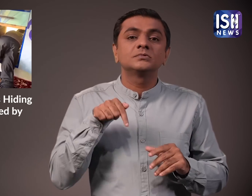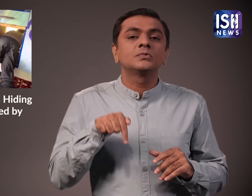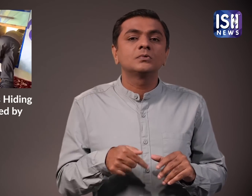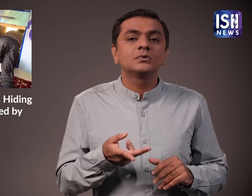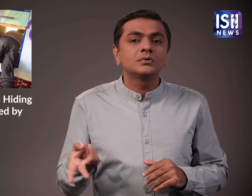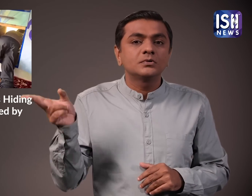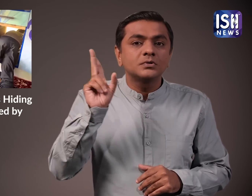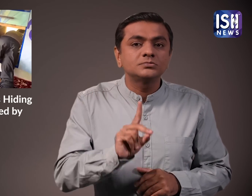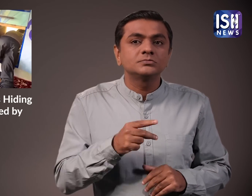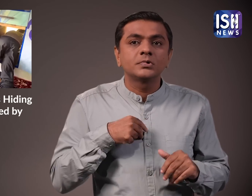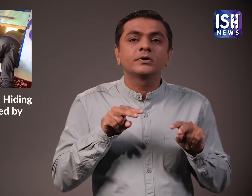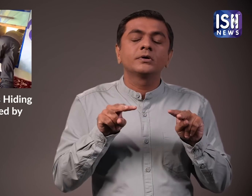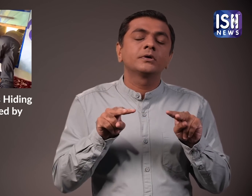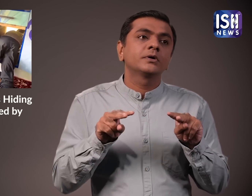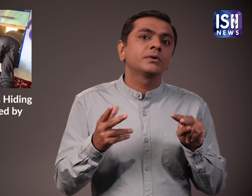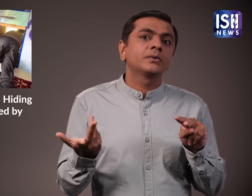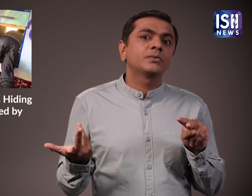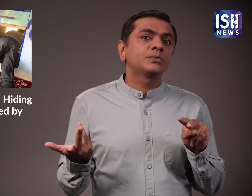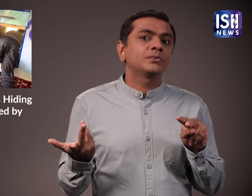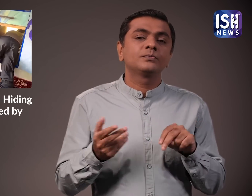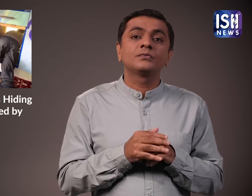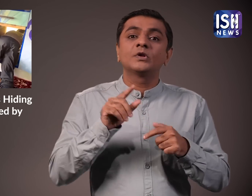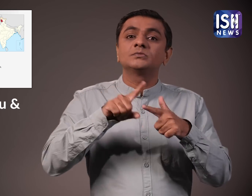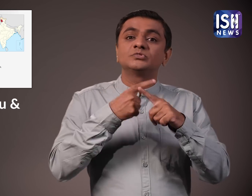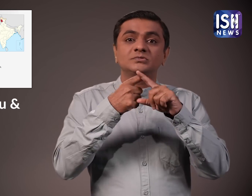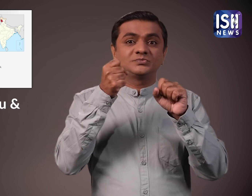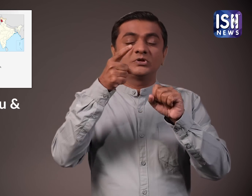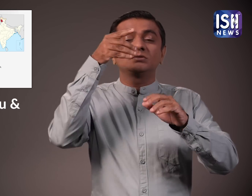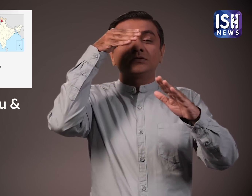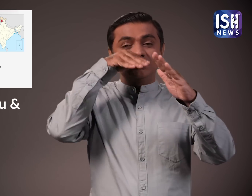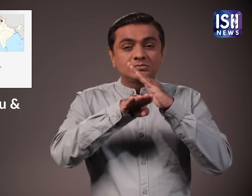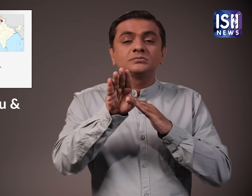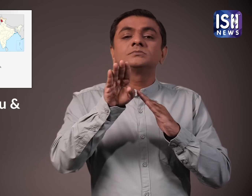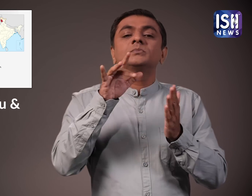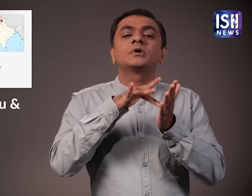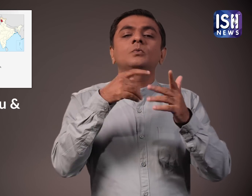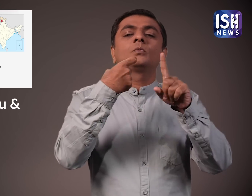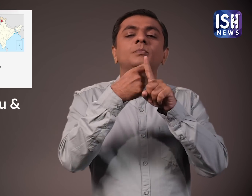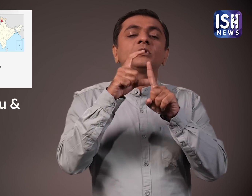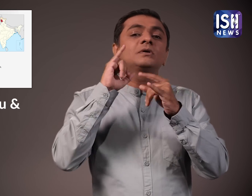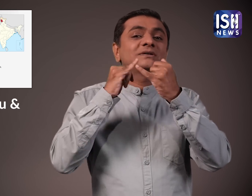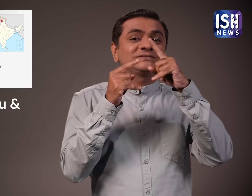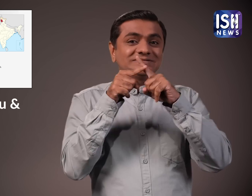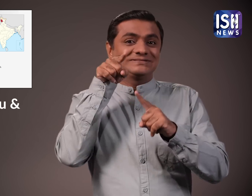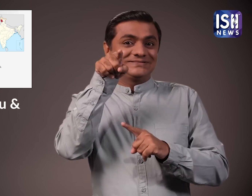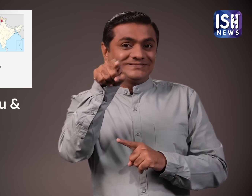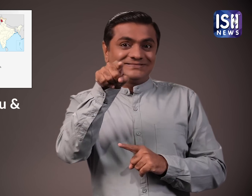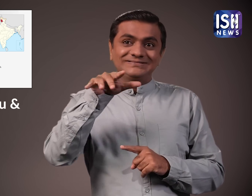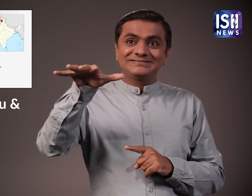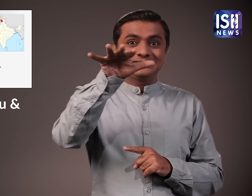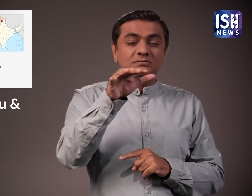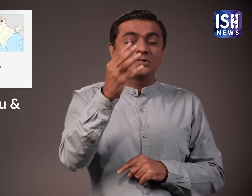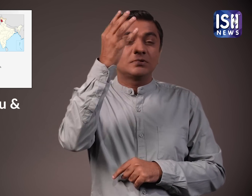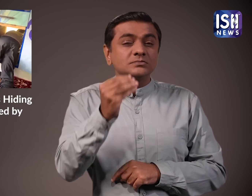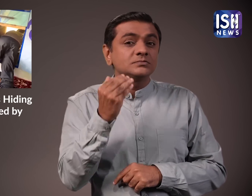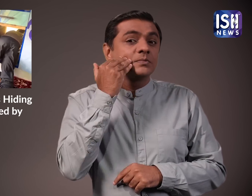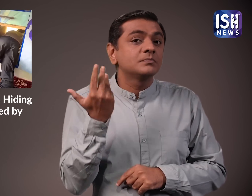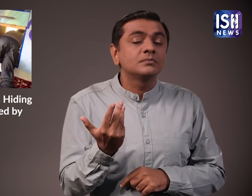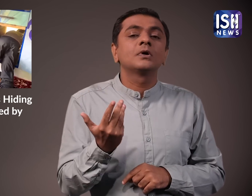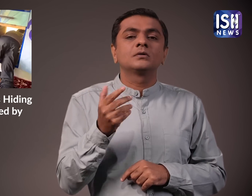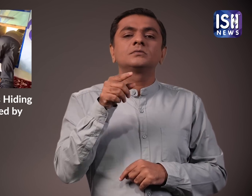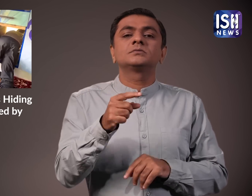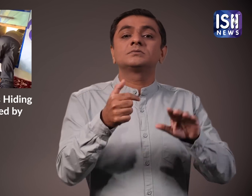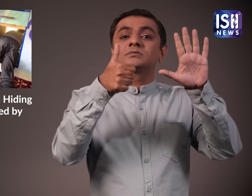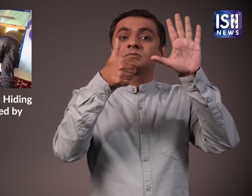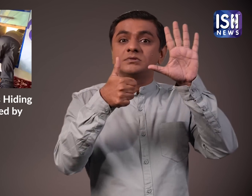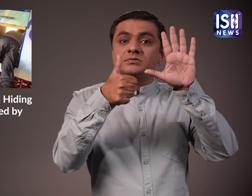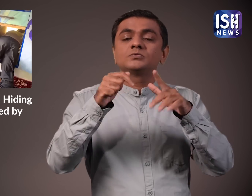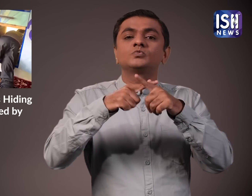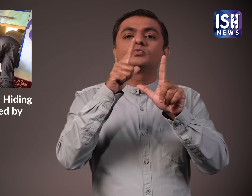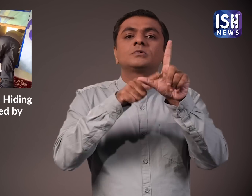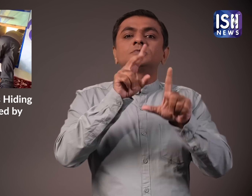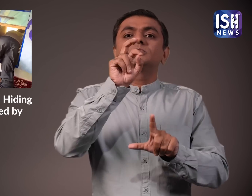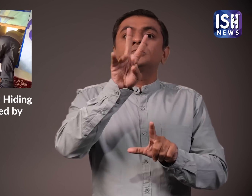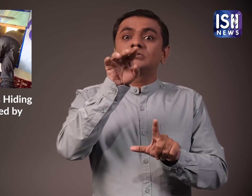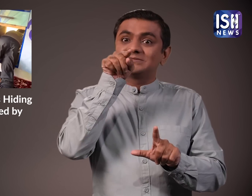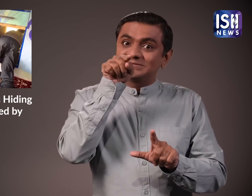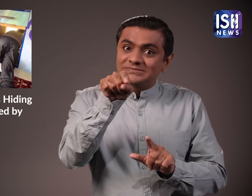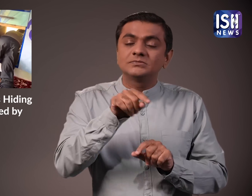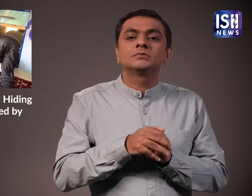Now one more attack occurred in Jammu Kashmir's Kulgam district, late night on 6th July 2024.